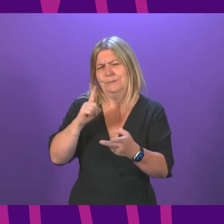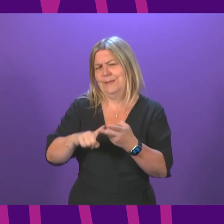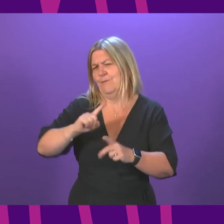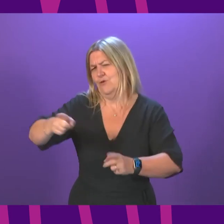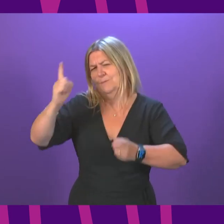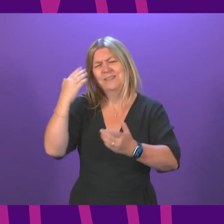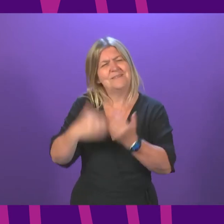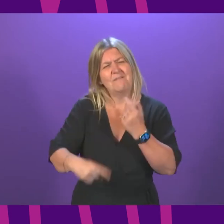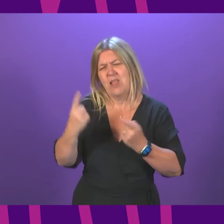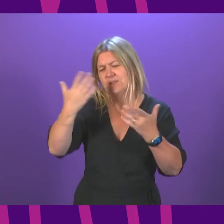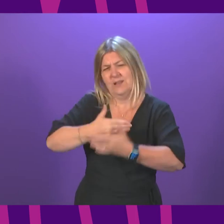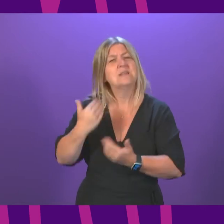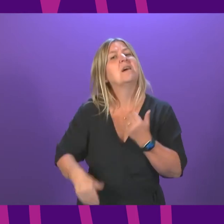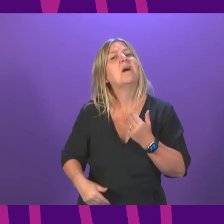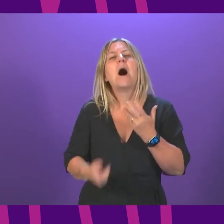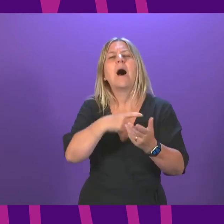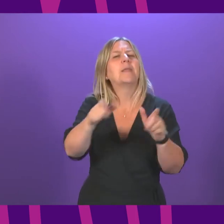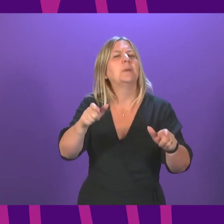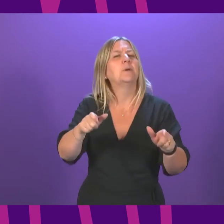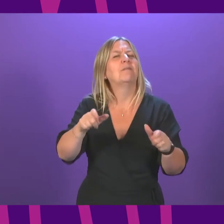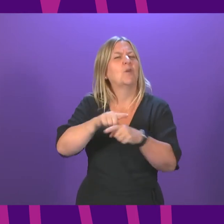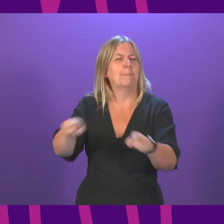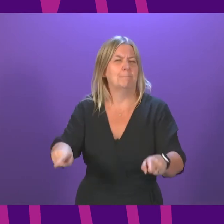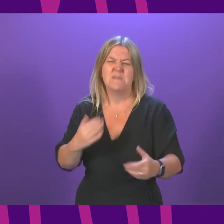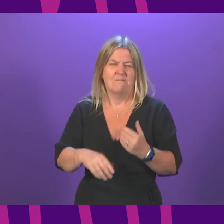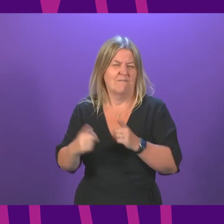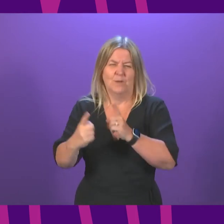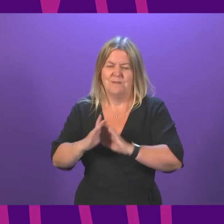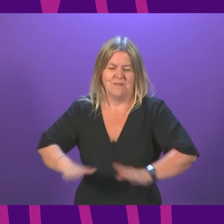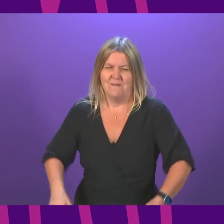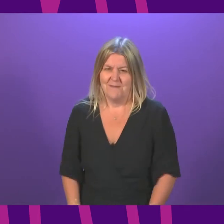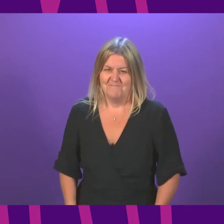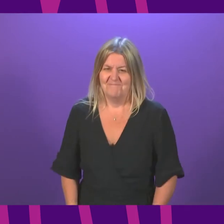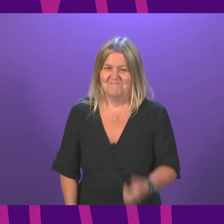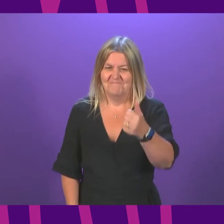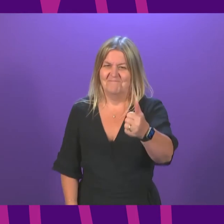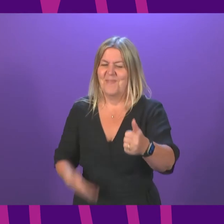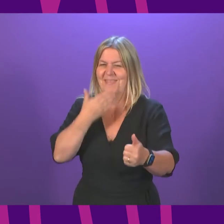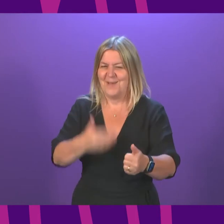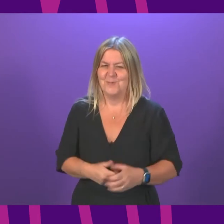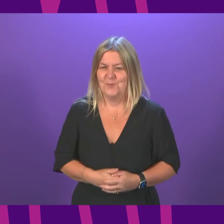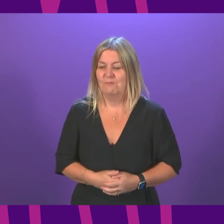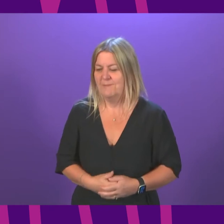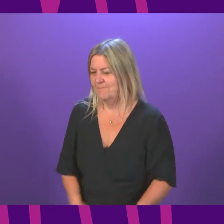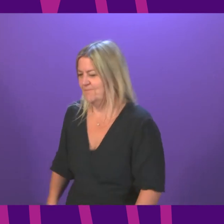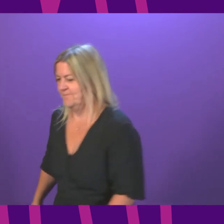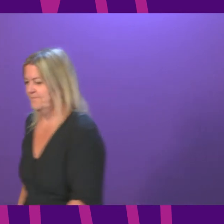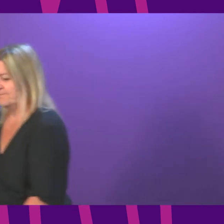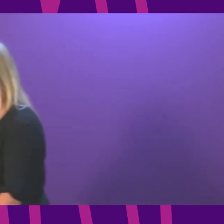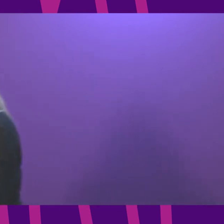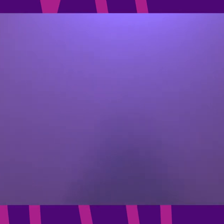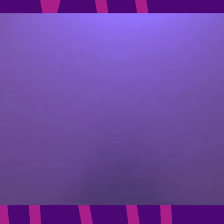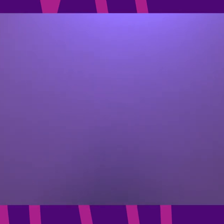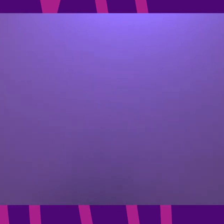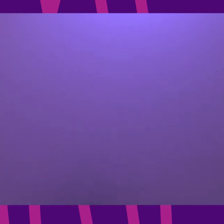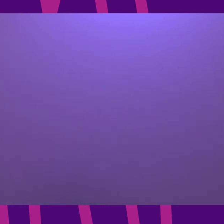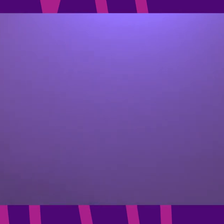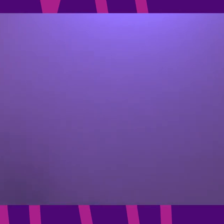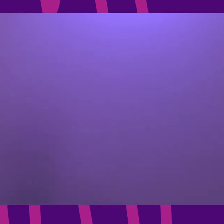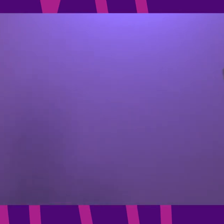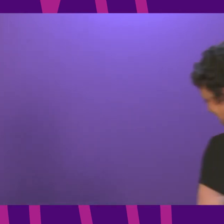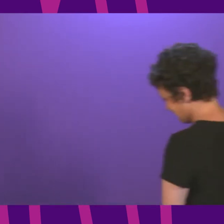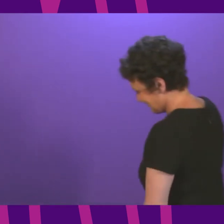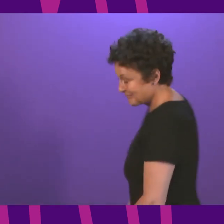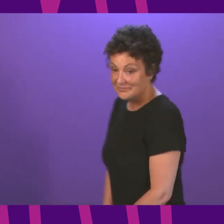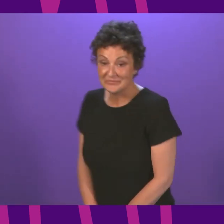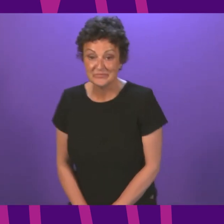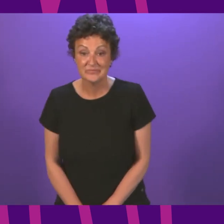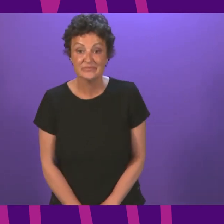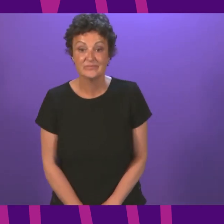Minister last night—other people spoke to me for him.